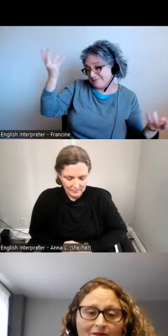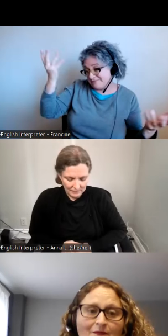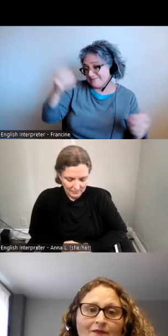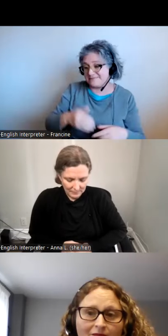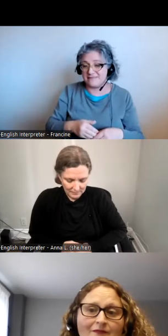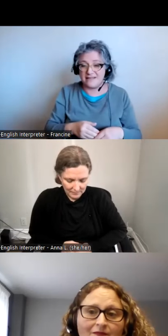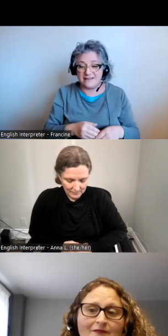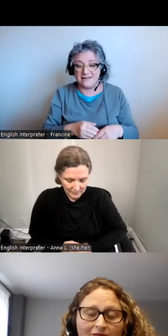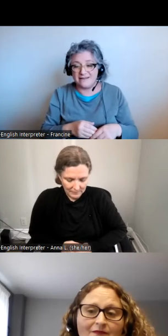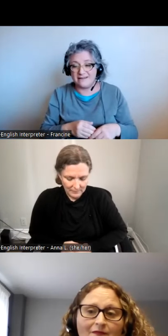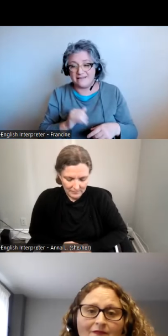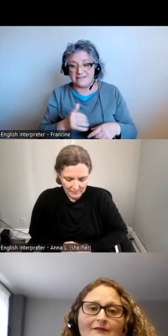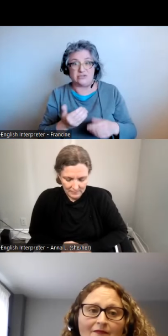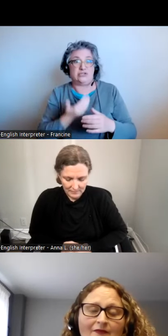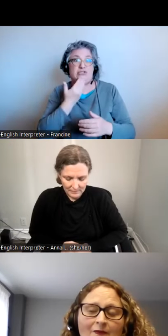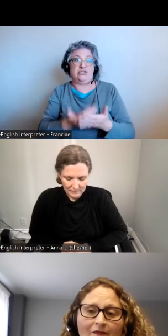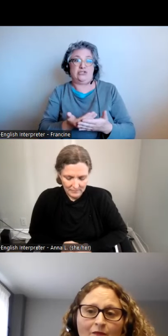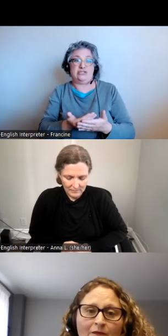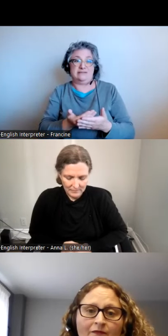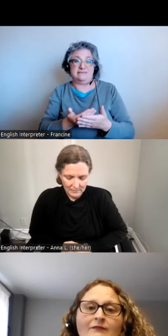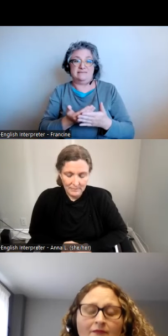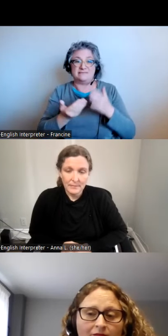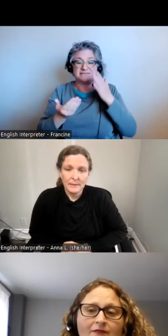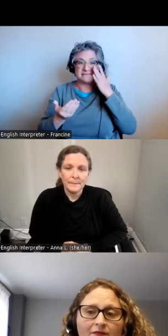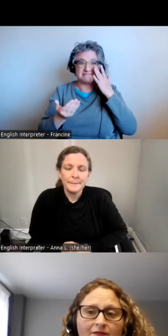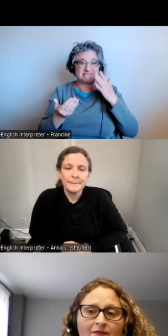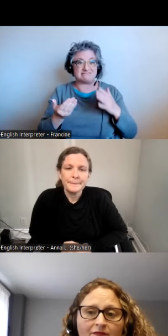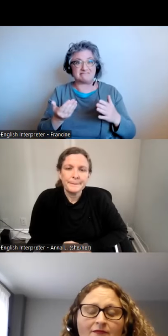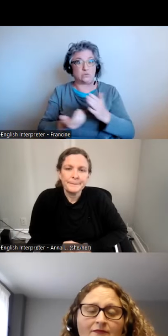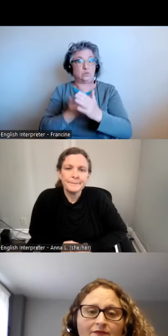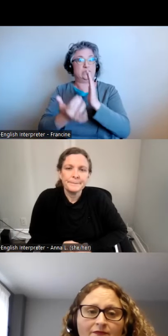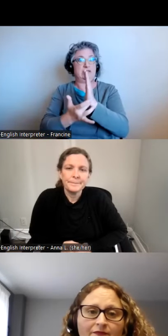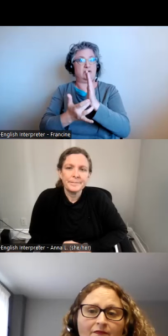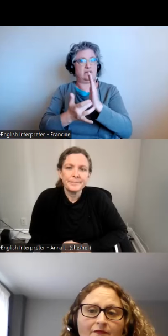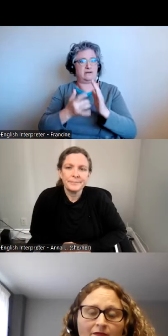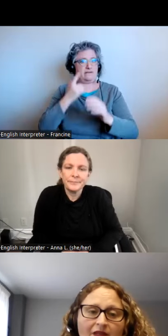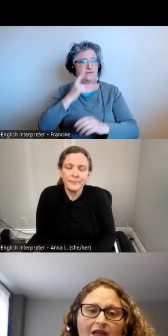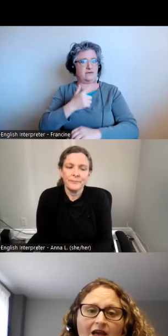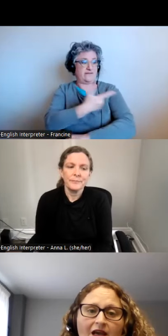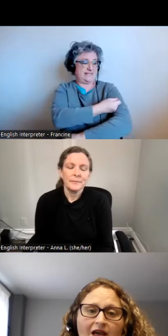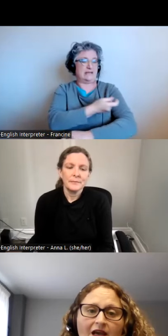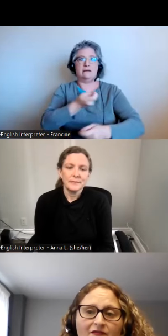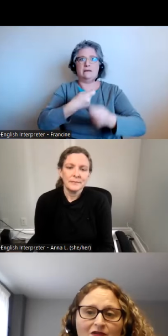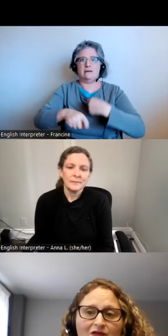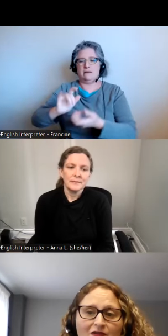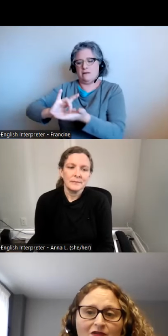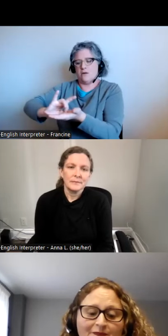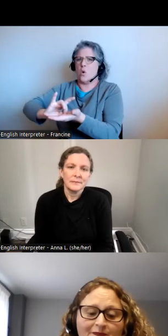released, you know, something is sort of publicized or we're made aware . » Allison Boyce: You never know.